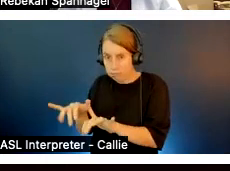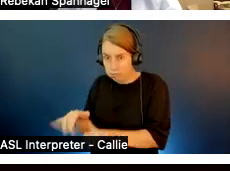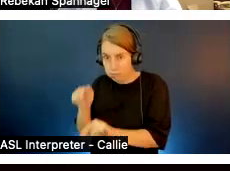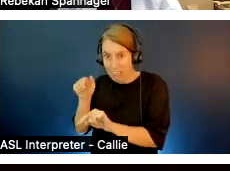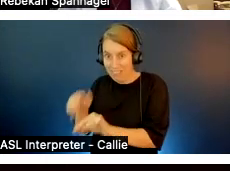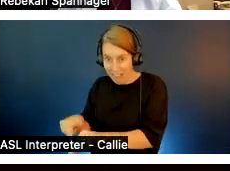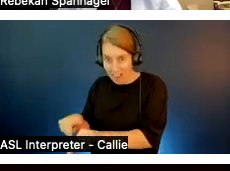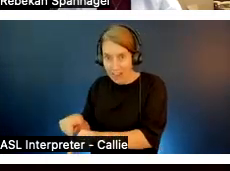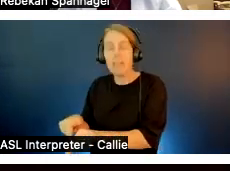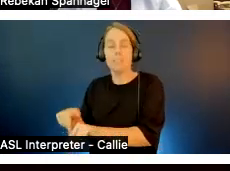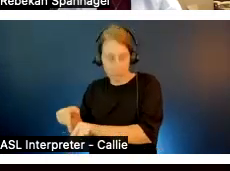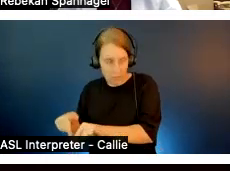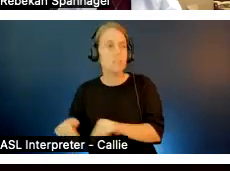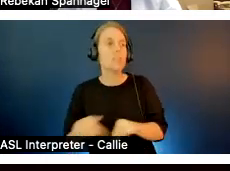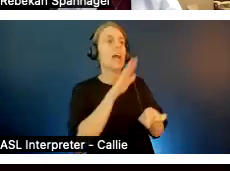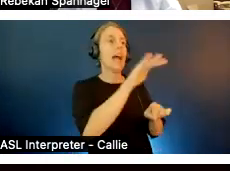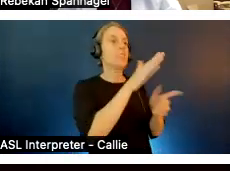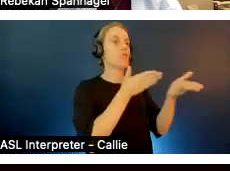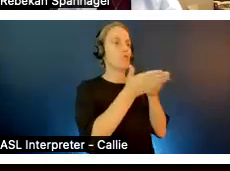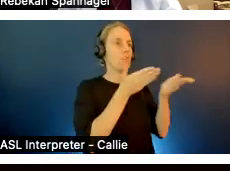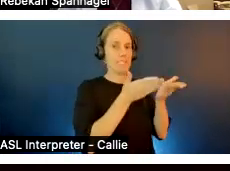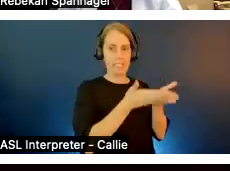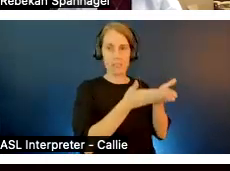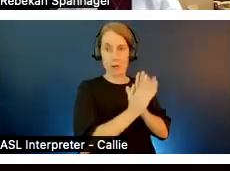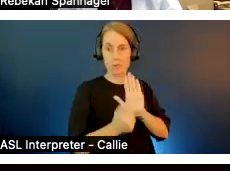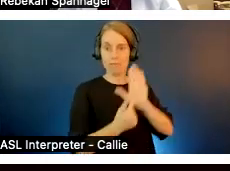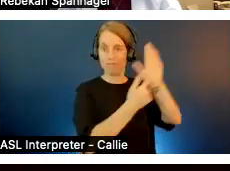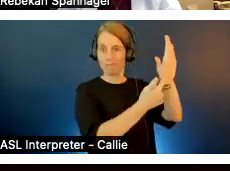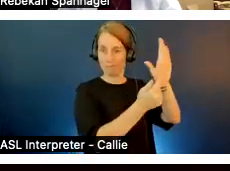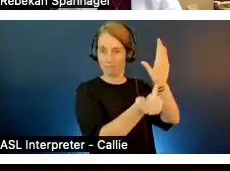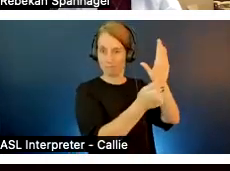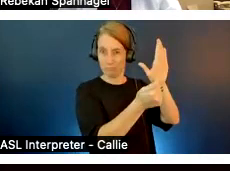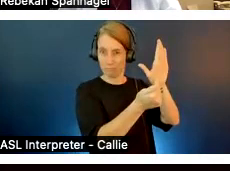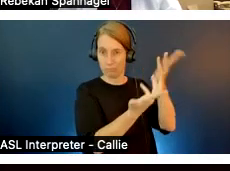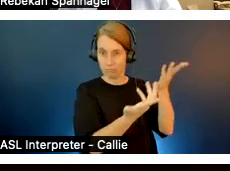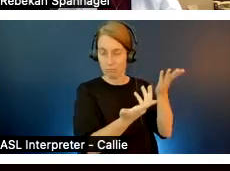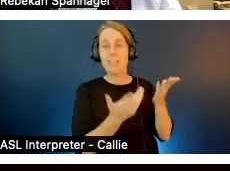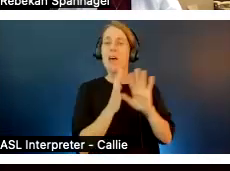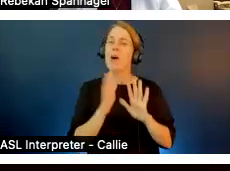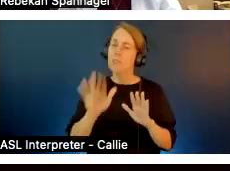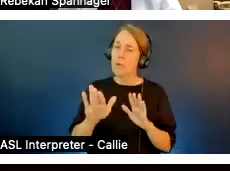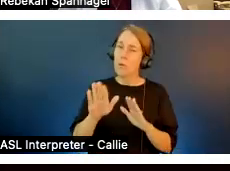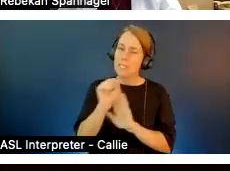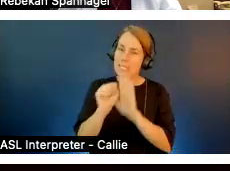request services and that's where knowing what is an estate plan knowing that there is a state plan